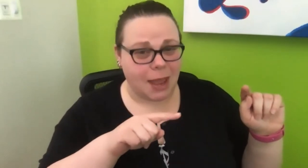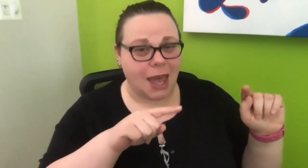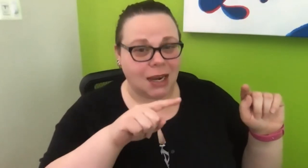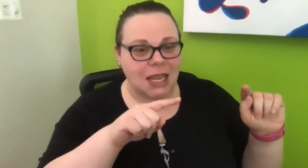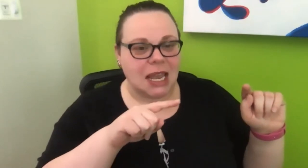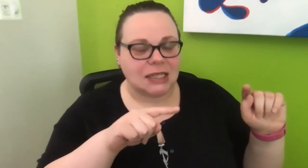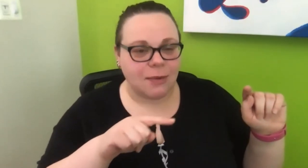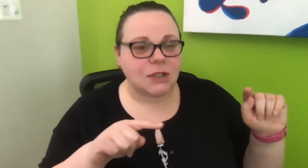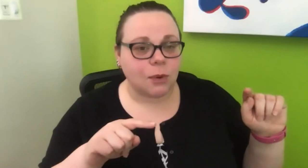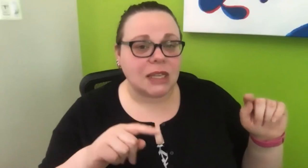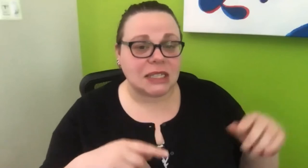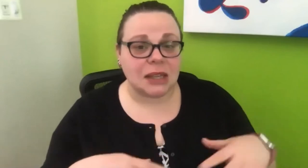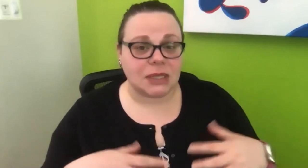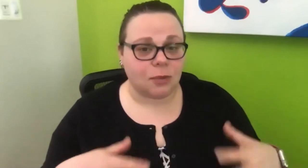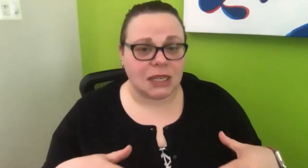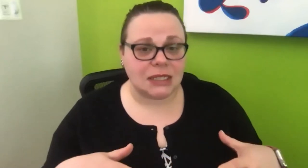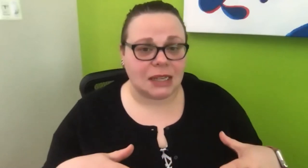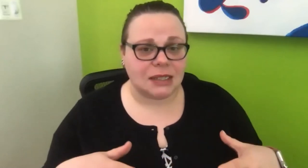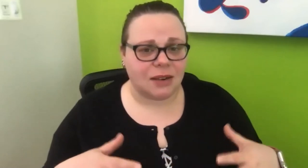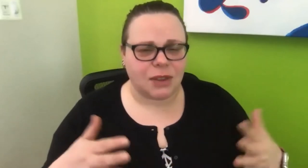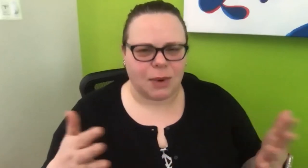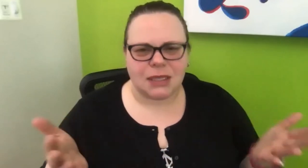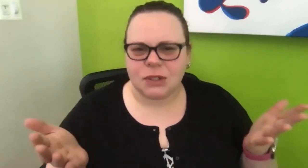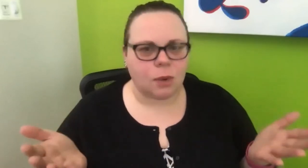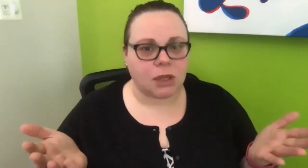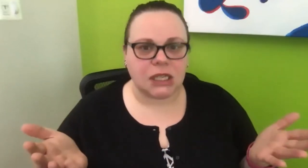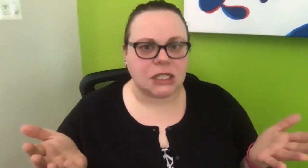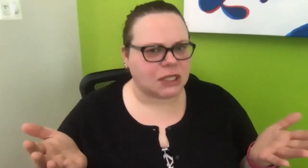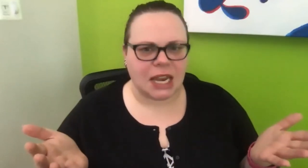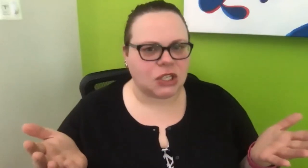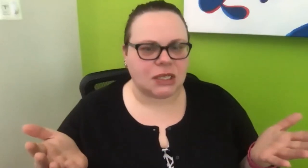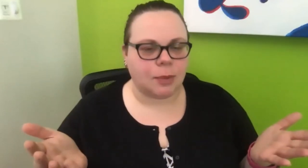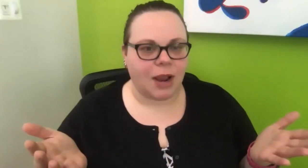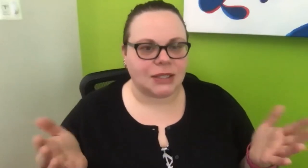and some of us were dealing with some really intense stuff and the rest of us were really just anxious and depressed, right?